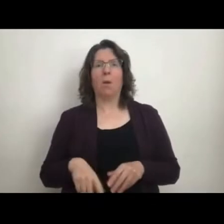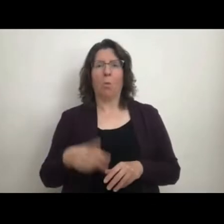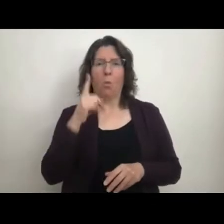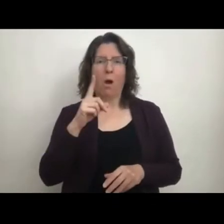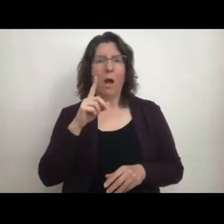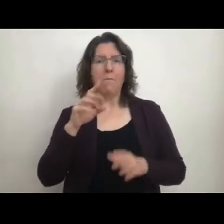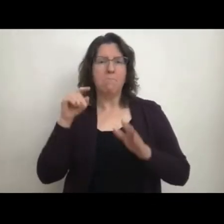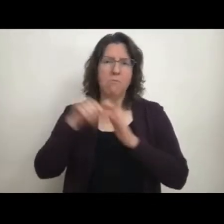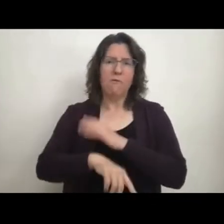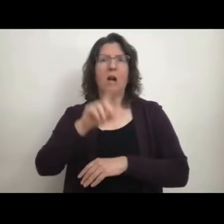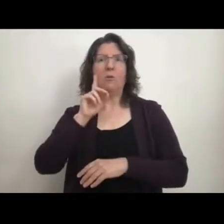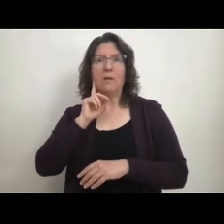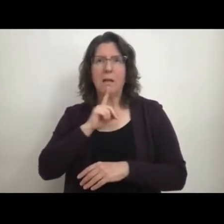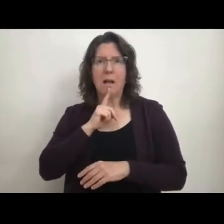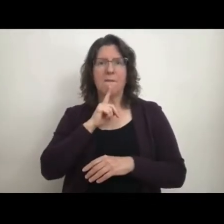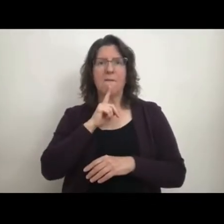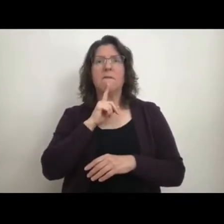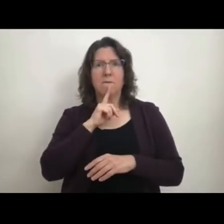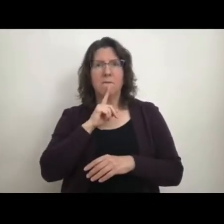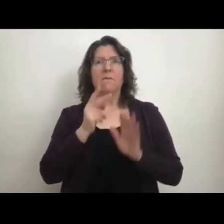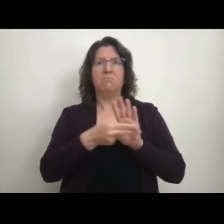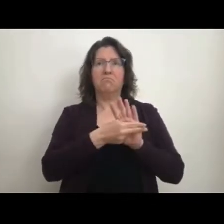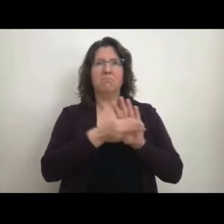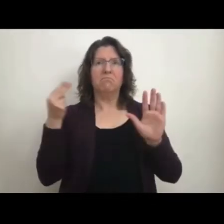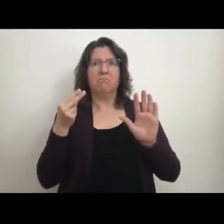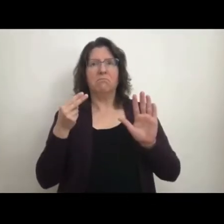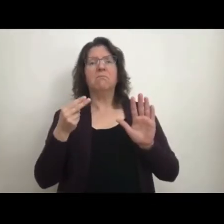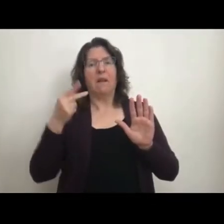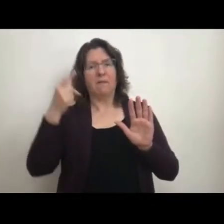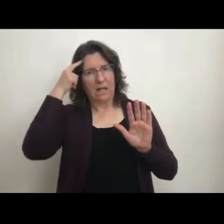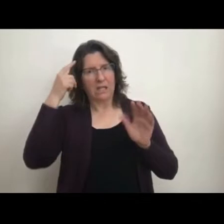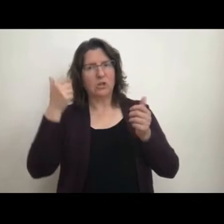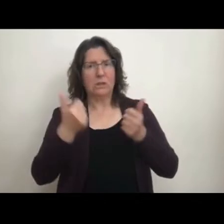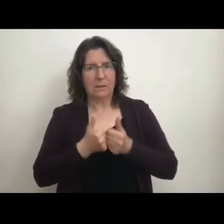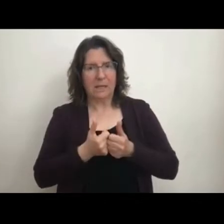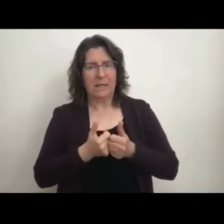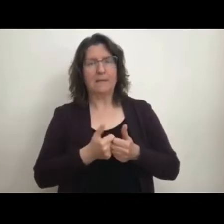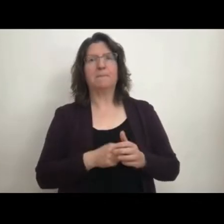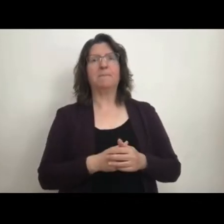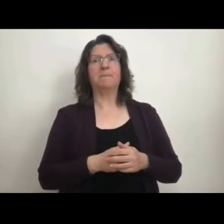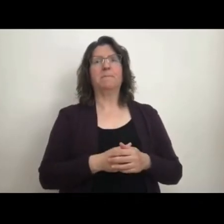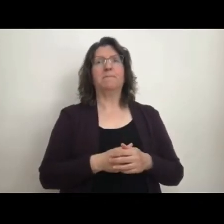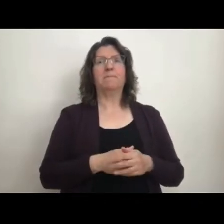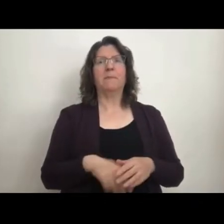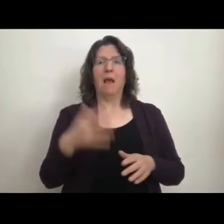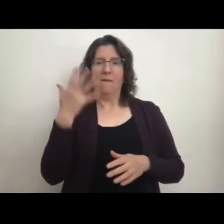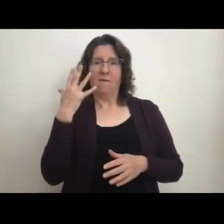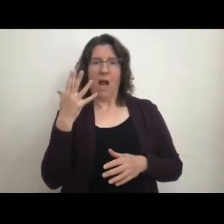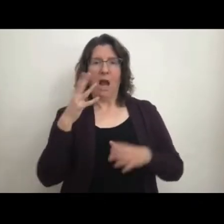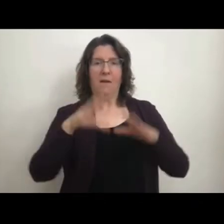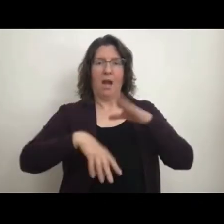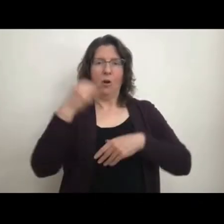One profoundly deaf student coded with an intellectual disability.